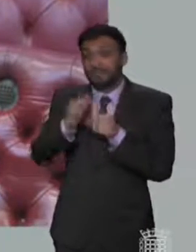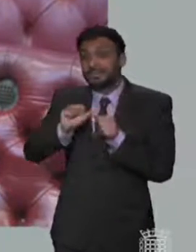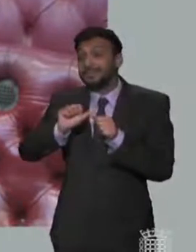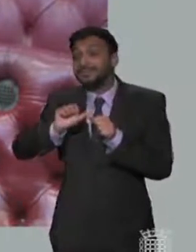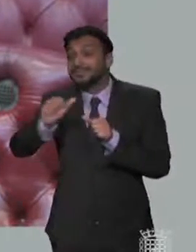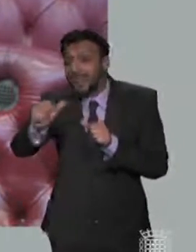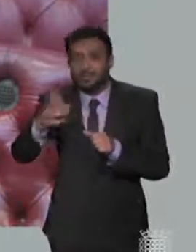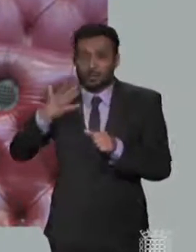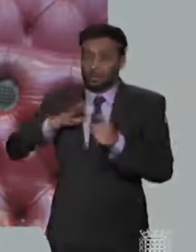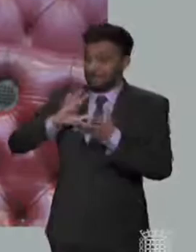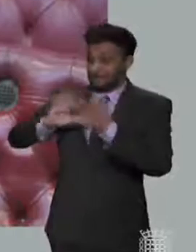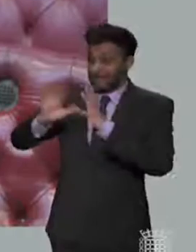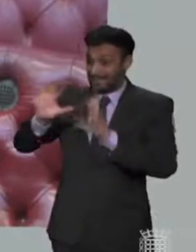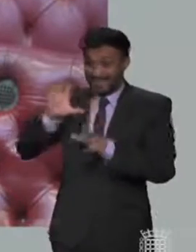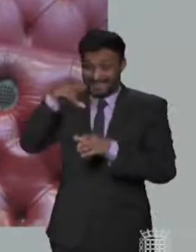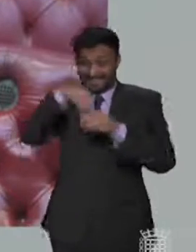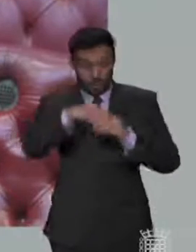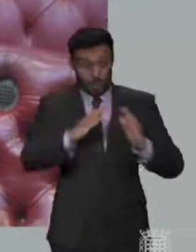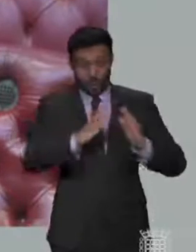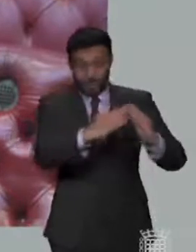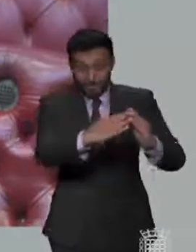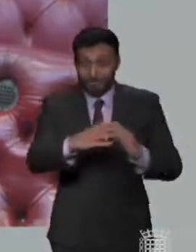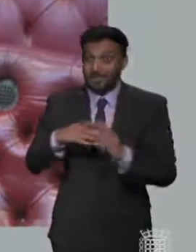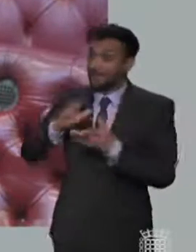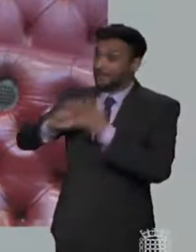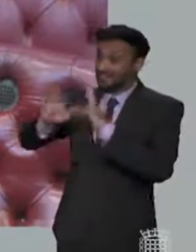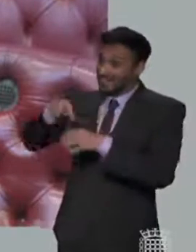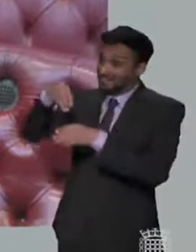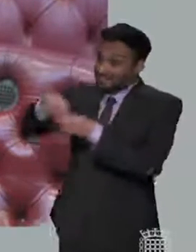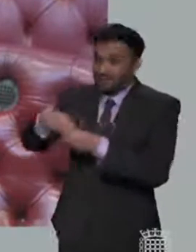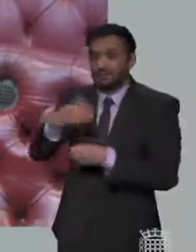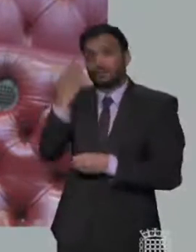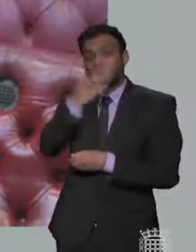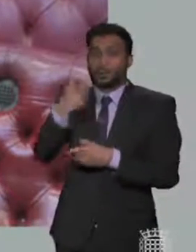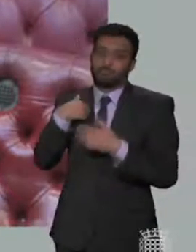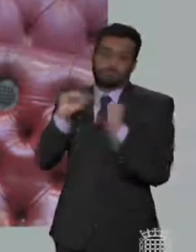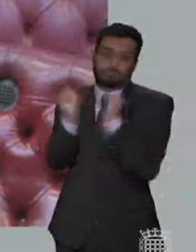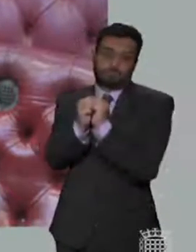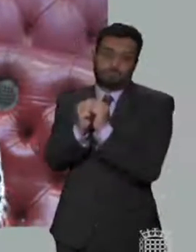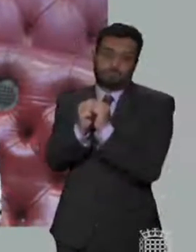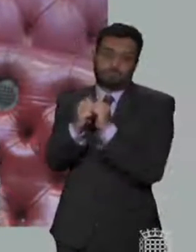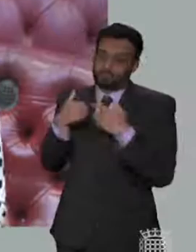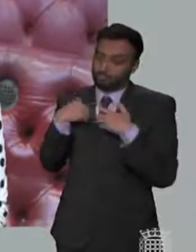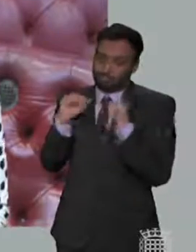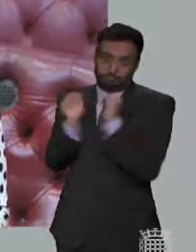in schools and i endorse his comments and last i reflect that last friday's